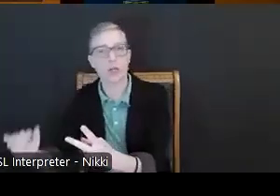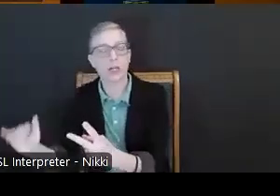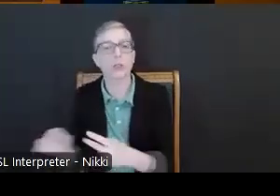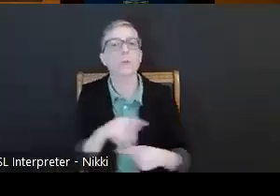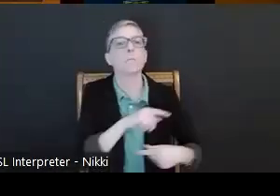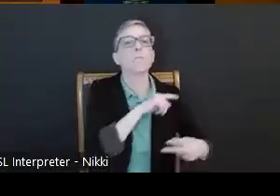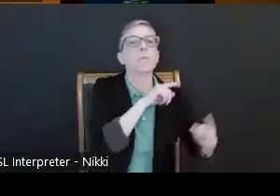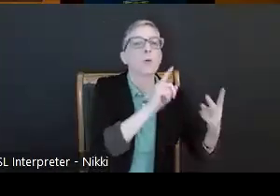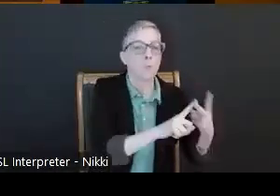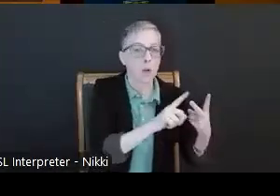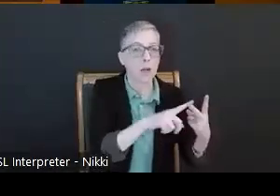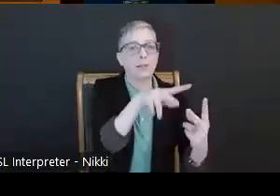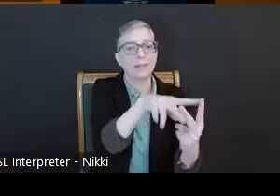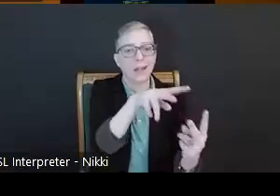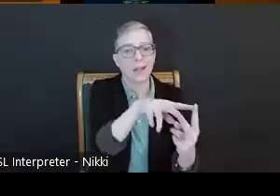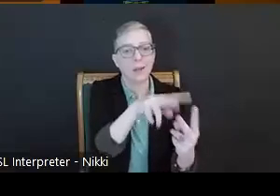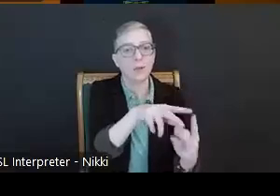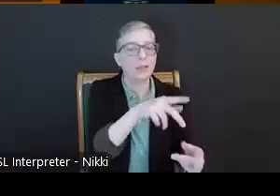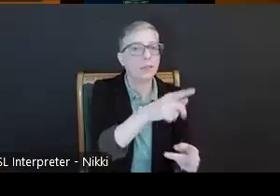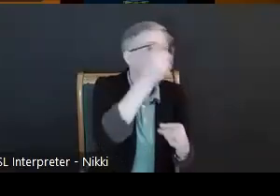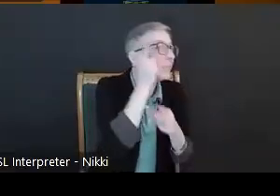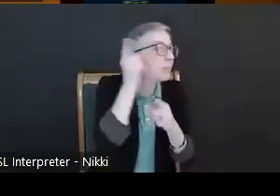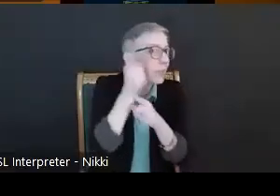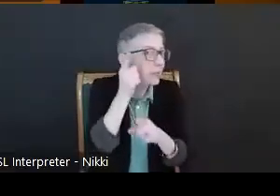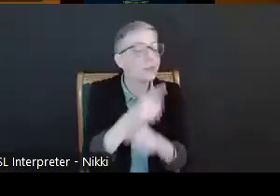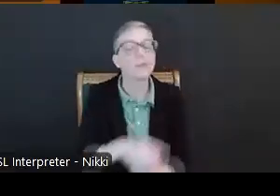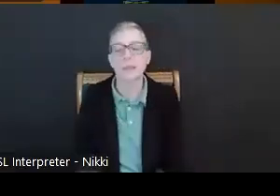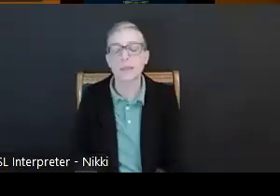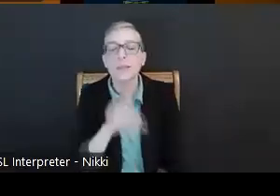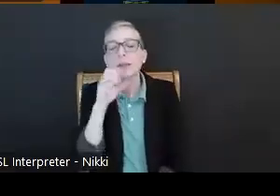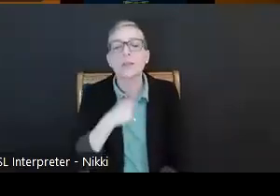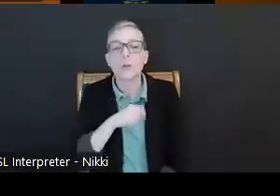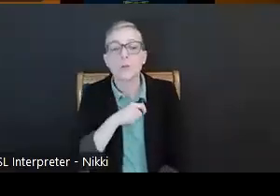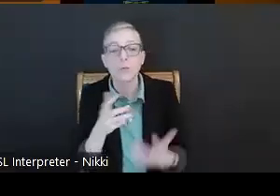relationships and understand um maybe how they were experiencing this intervention so that with